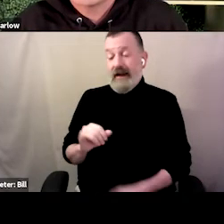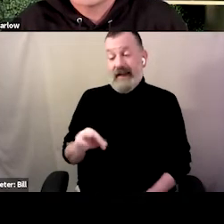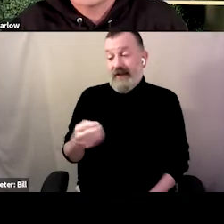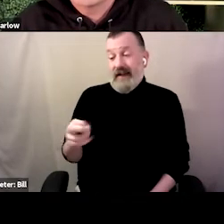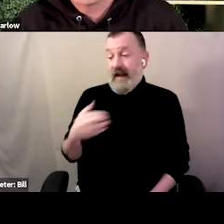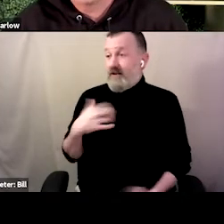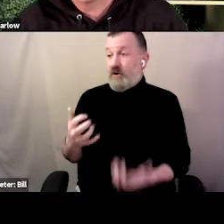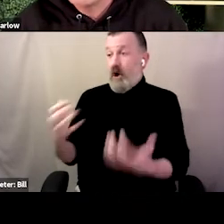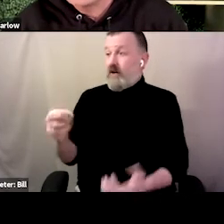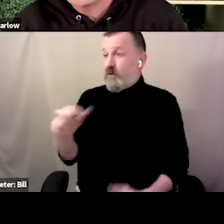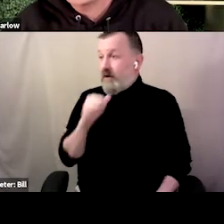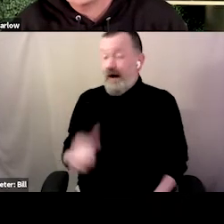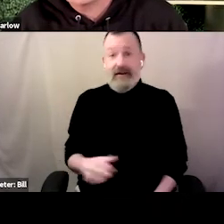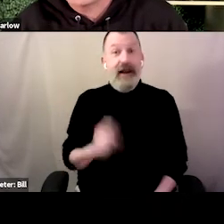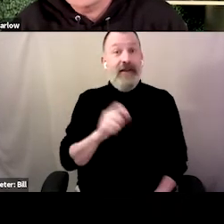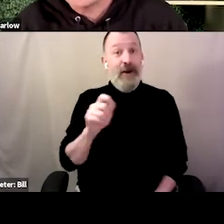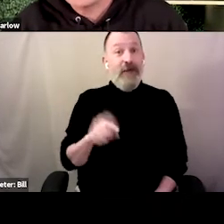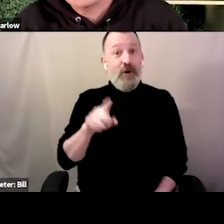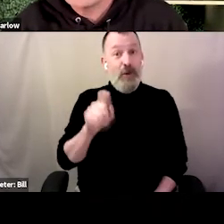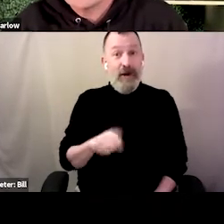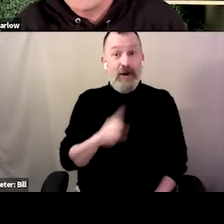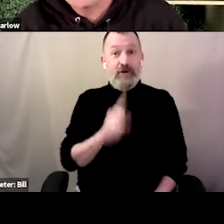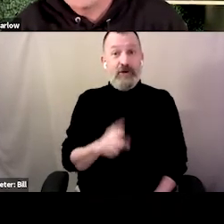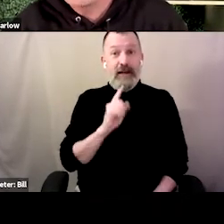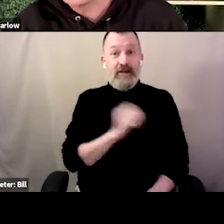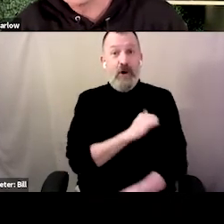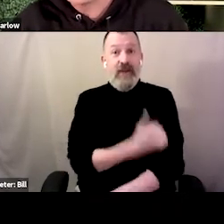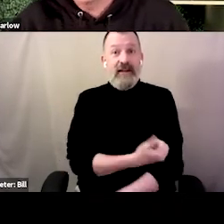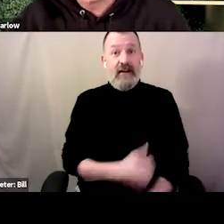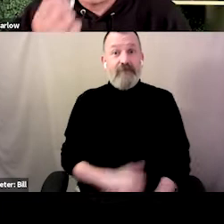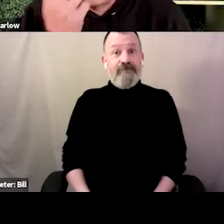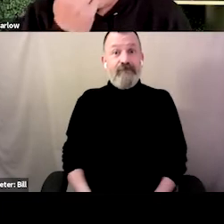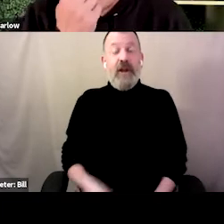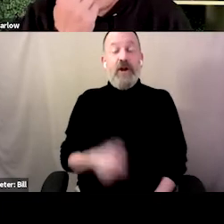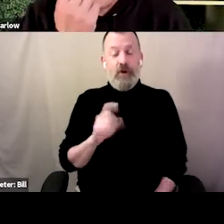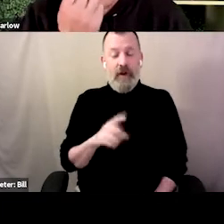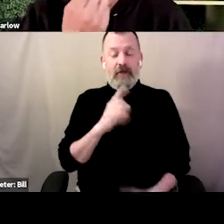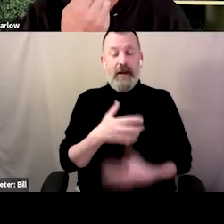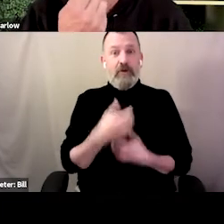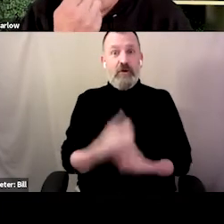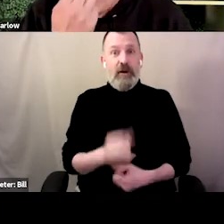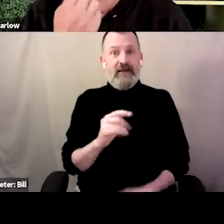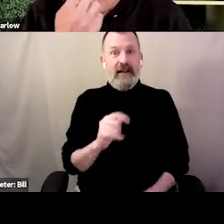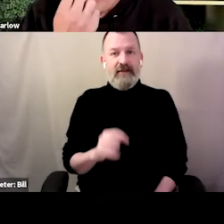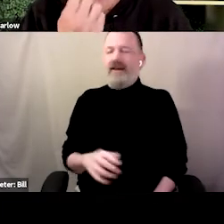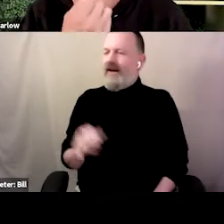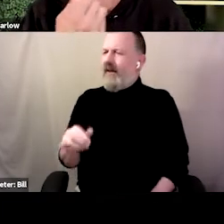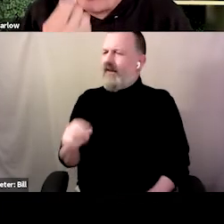CalebBarlow: Therefore, you better make sure it's authentic right and you better make sure you can trust it. Rick Mislan: And this goes back to some of the stuff that Christmas talking about in the last